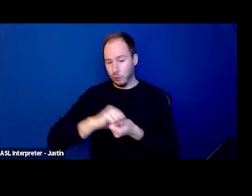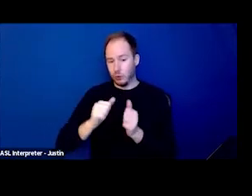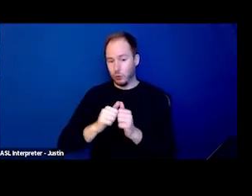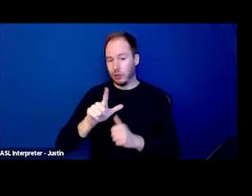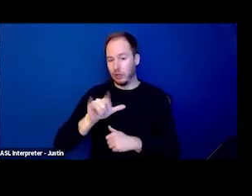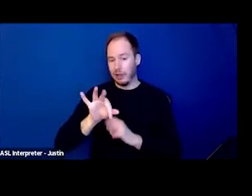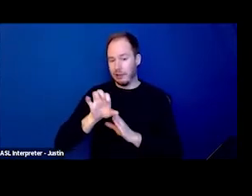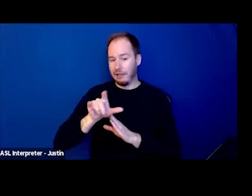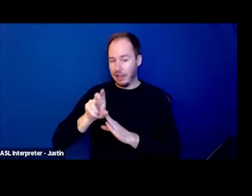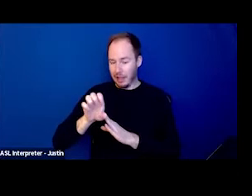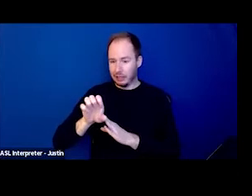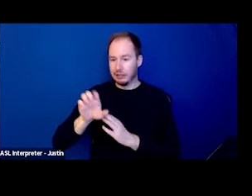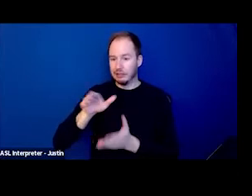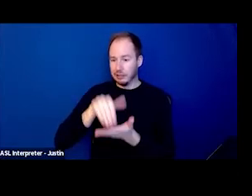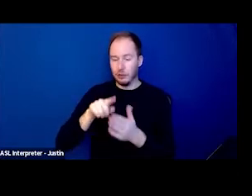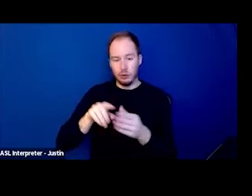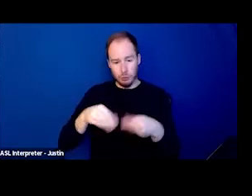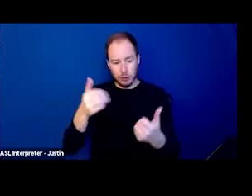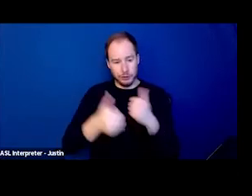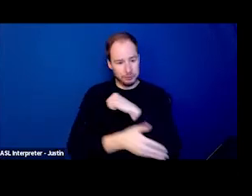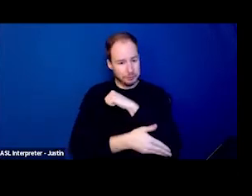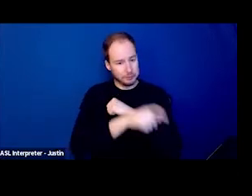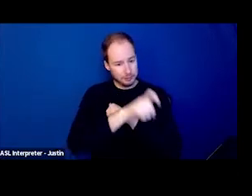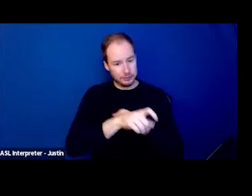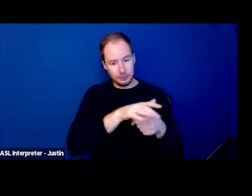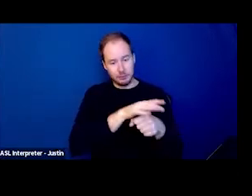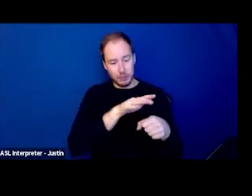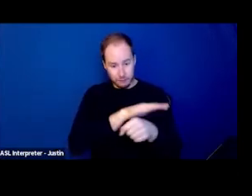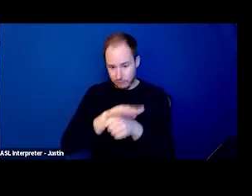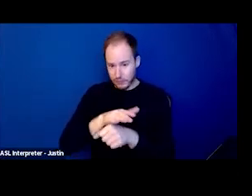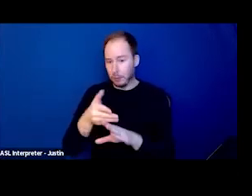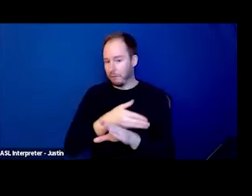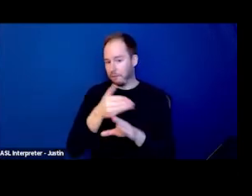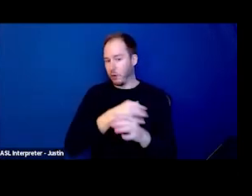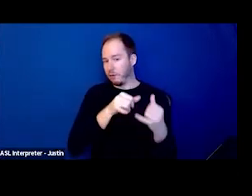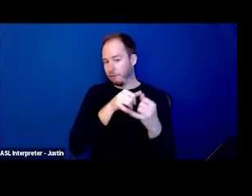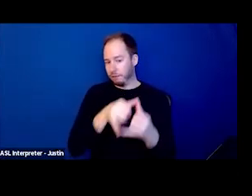to divide the counties needing coverage. Prior to this funding, the Lifeline centers